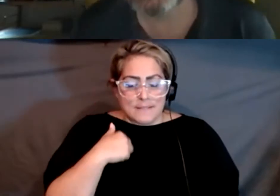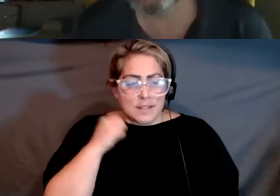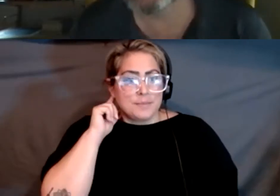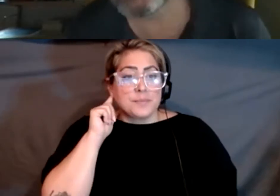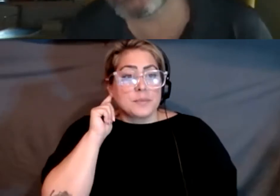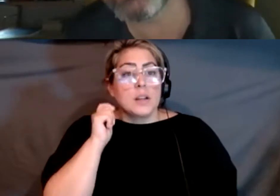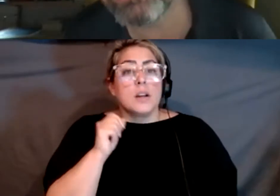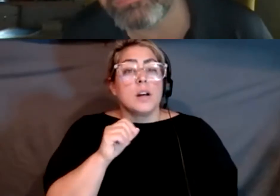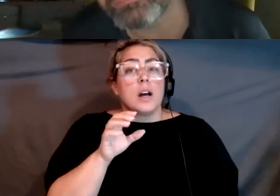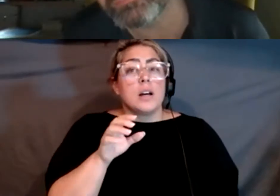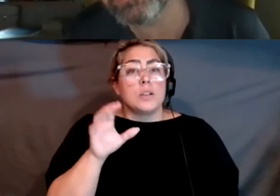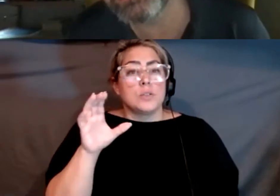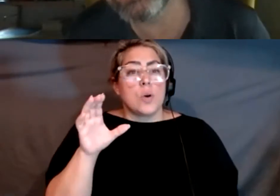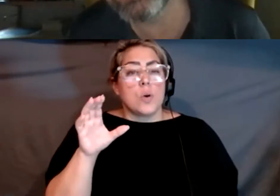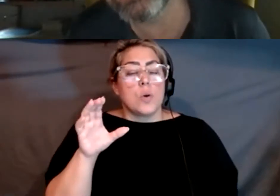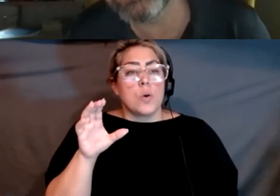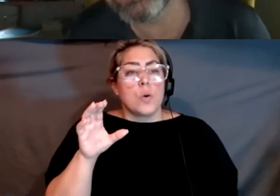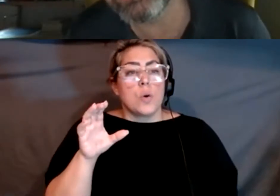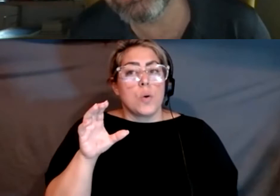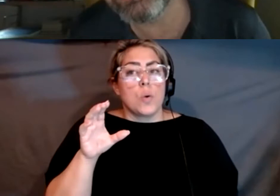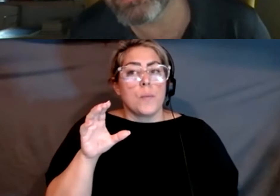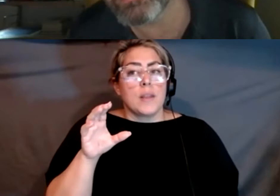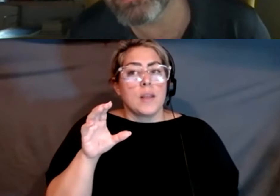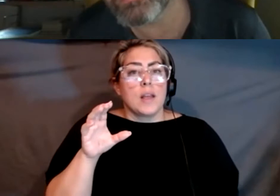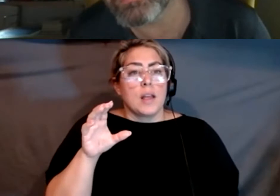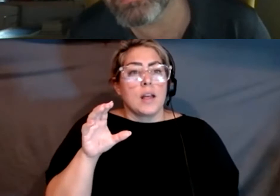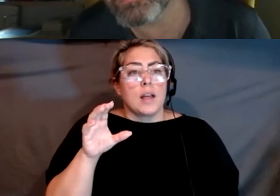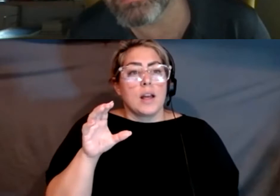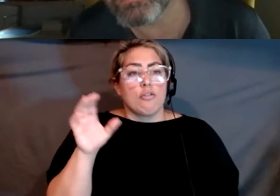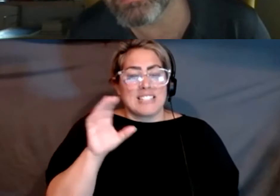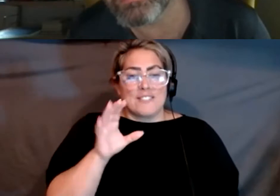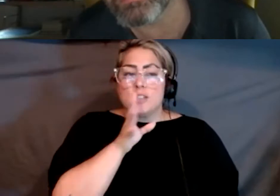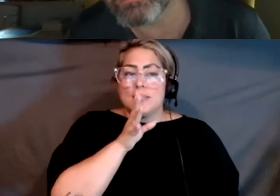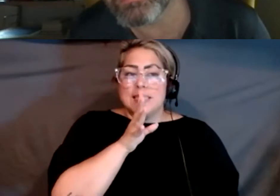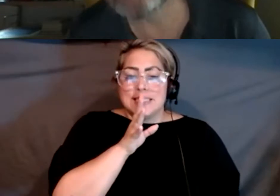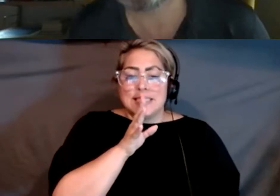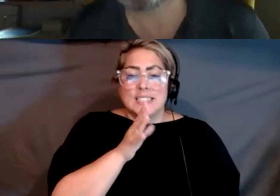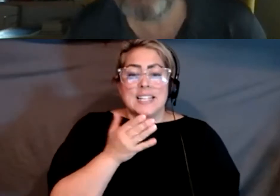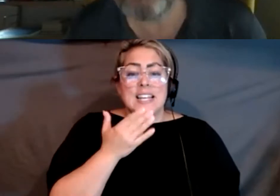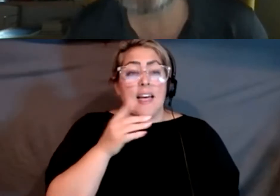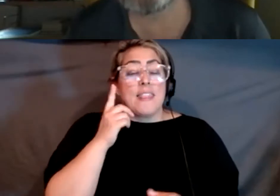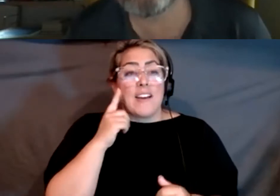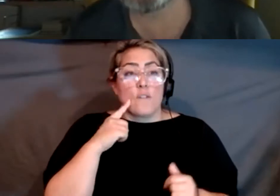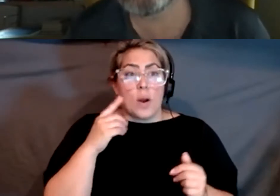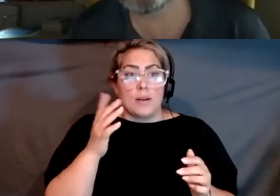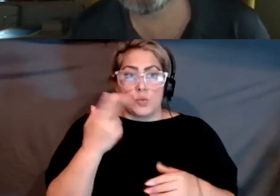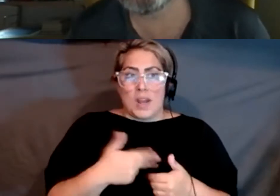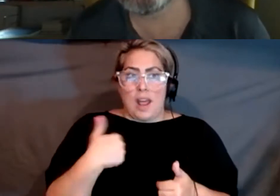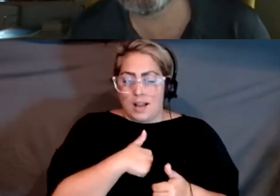Thank you for being here with us. And probing on numerous meetings recently. Our studio